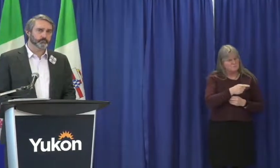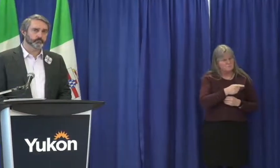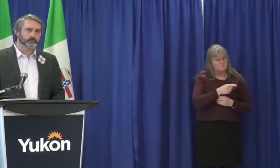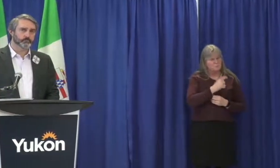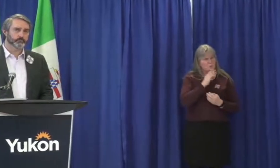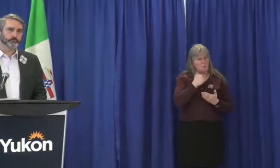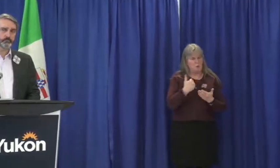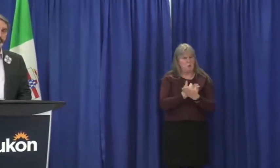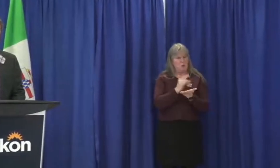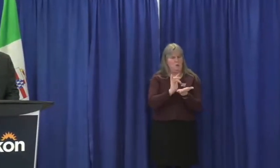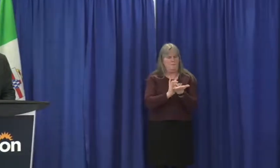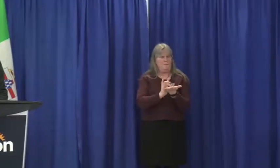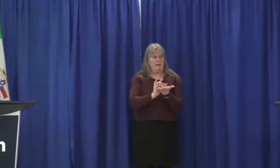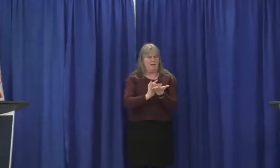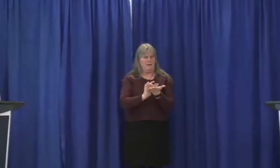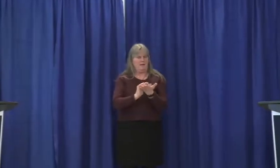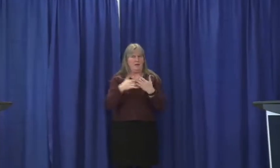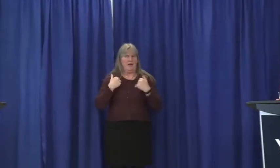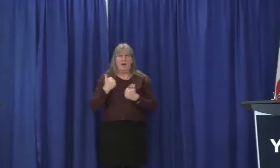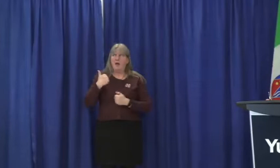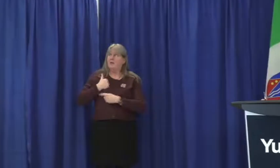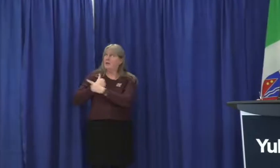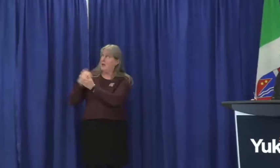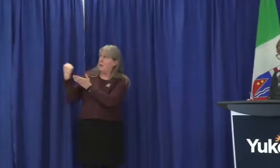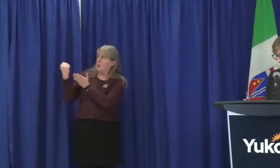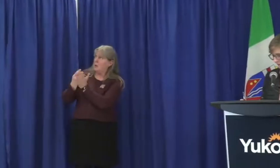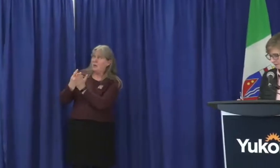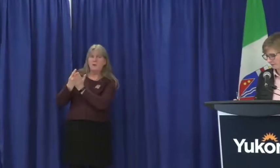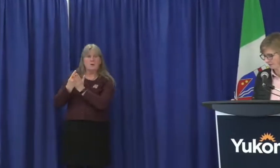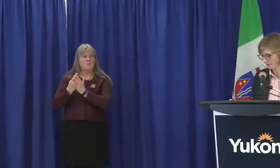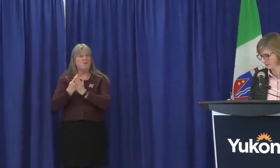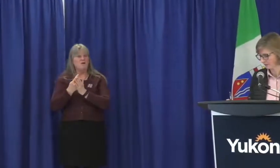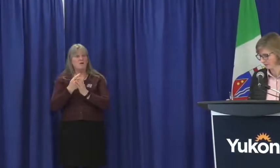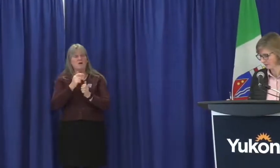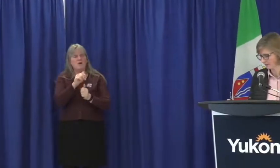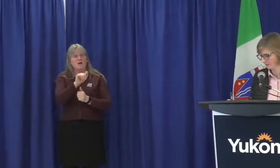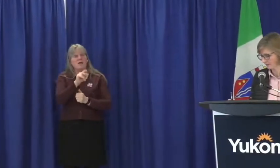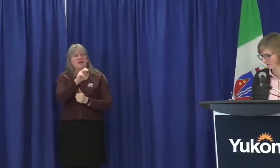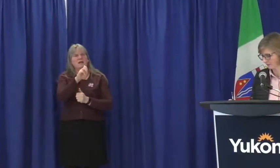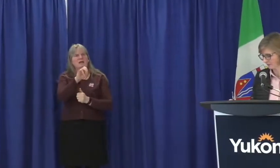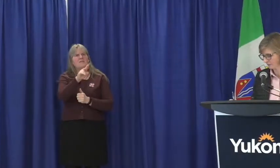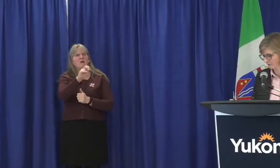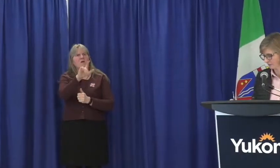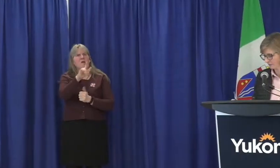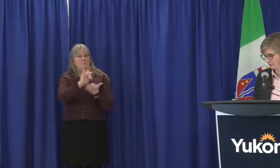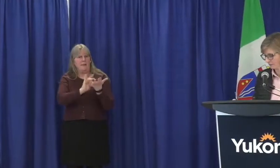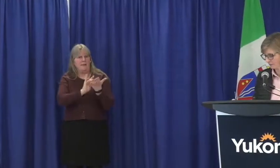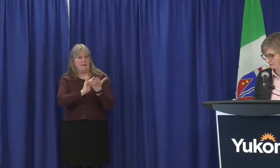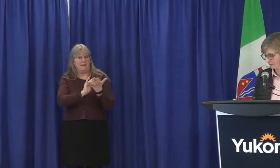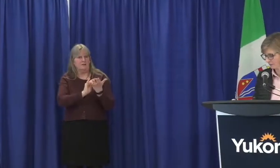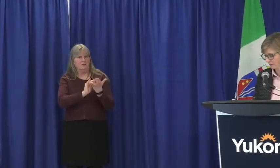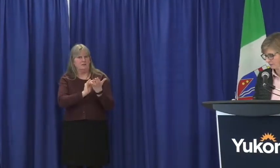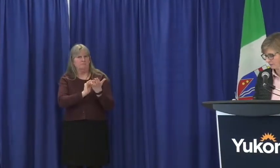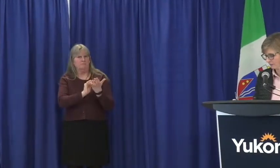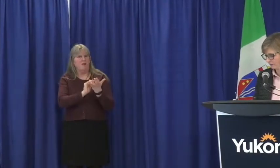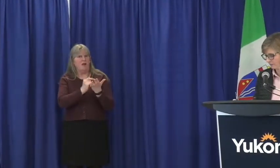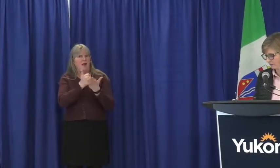approved by Health Canada, that Paxlovid antiviral medication. Is the Yukon expected to get